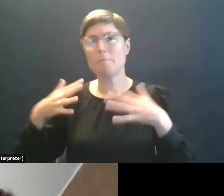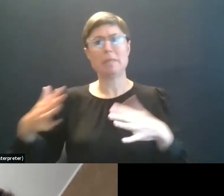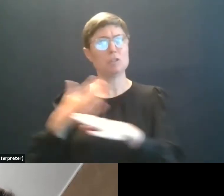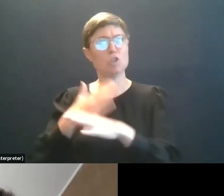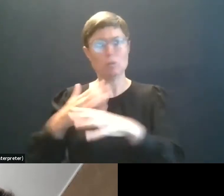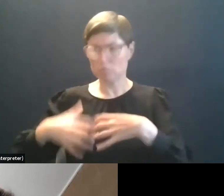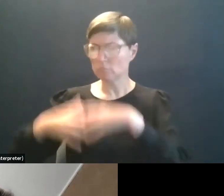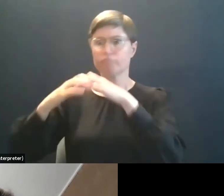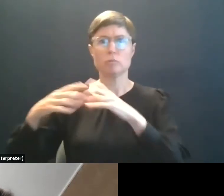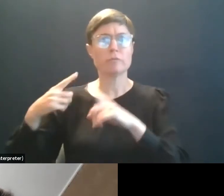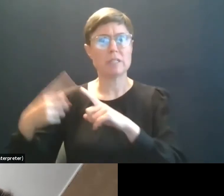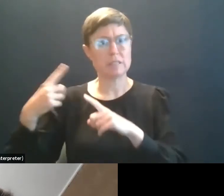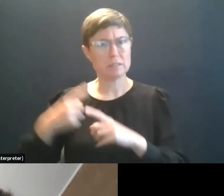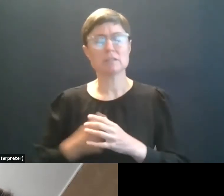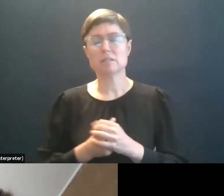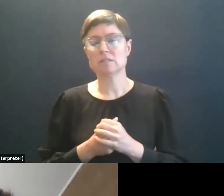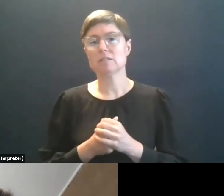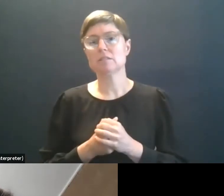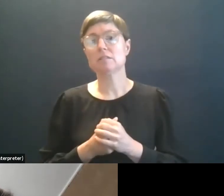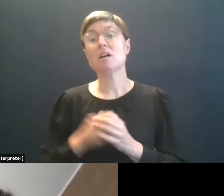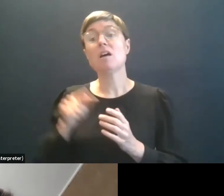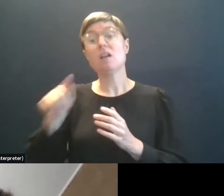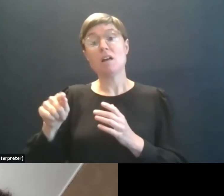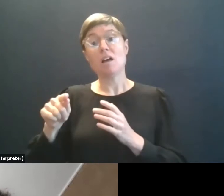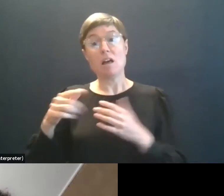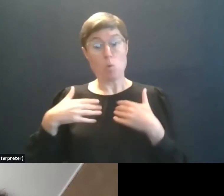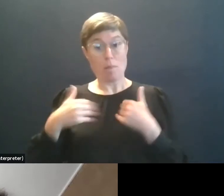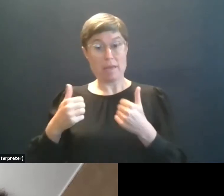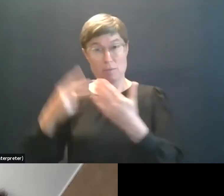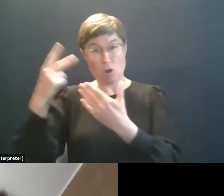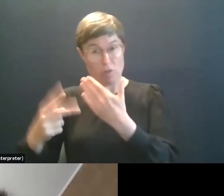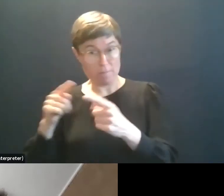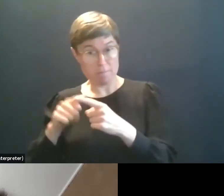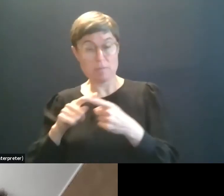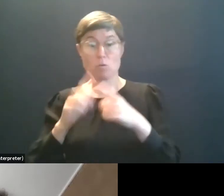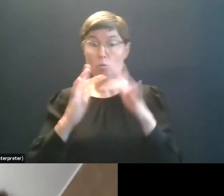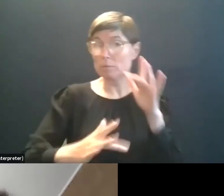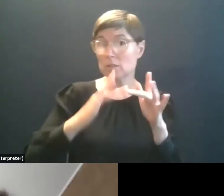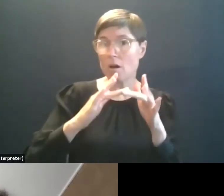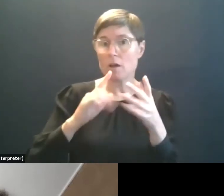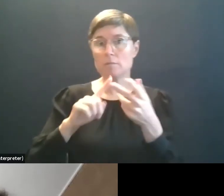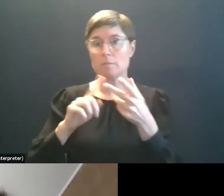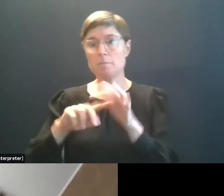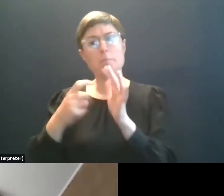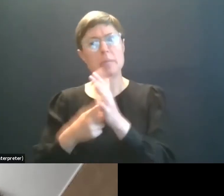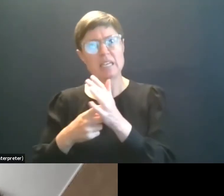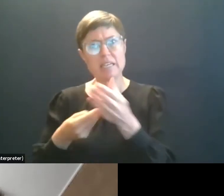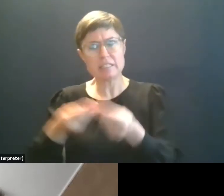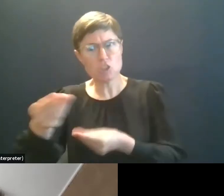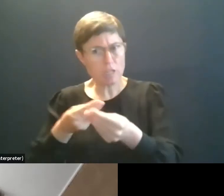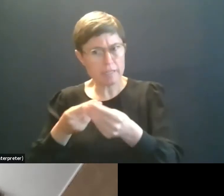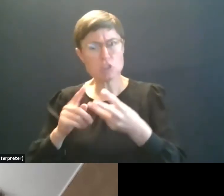has included a website, it's included peer exchange and a telephone support line. We've